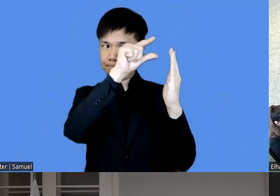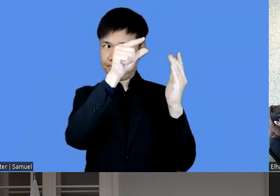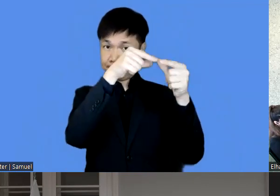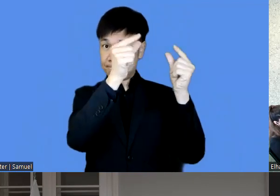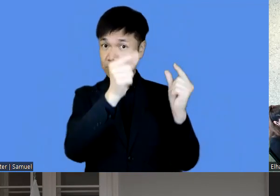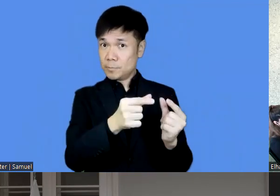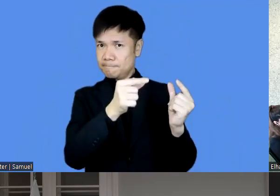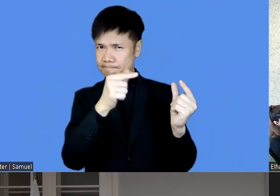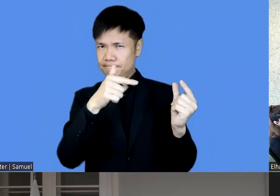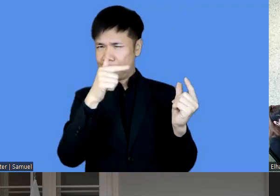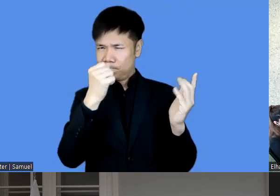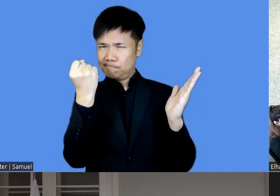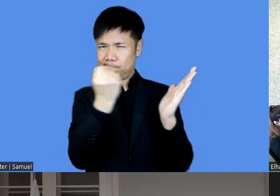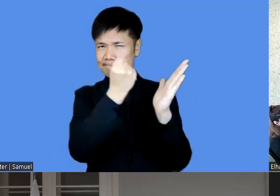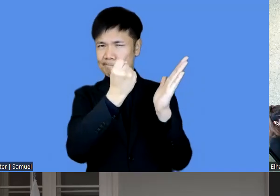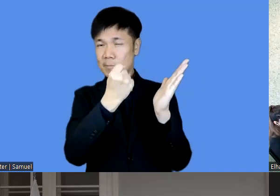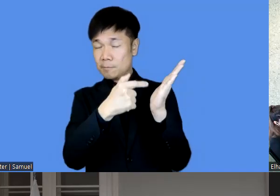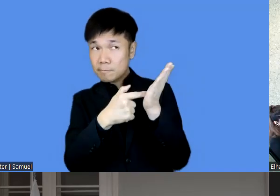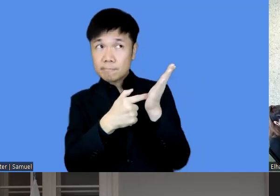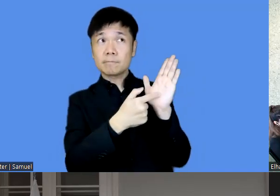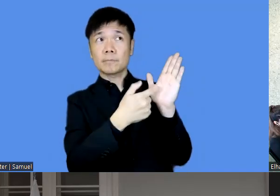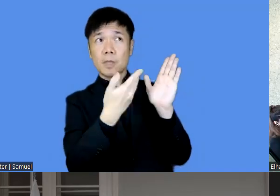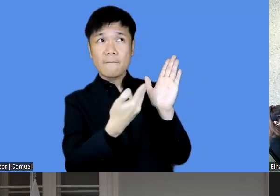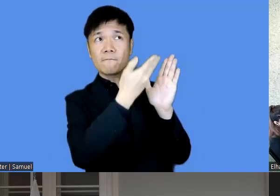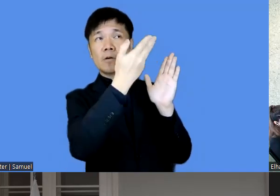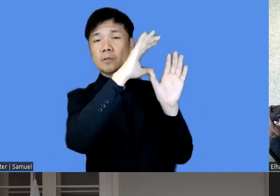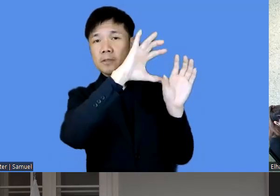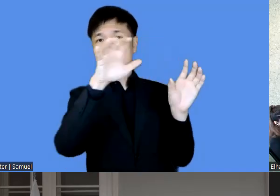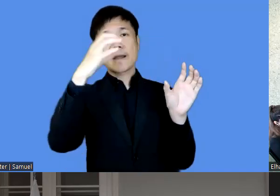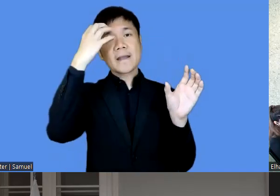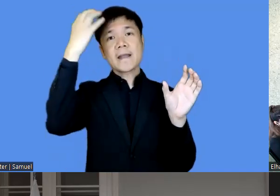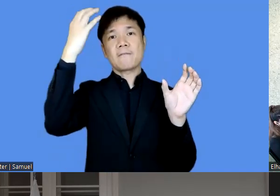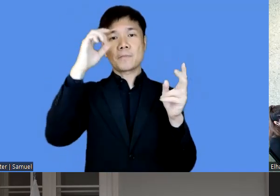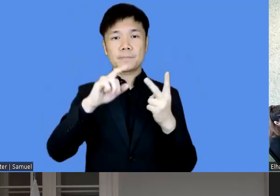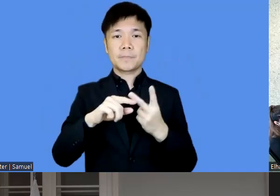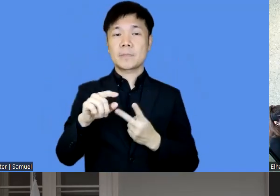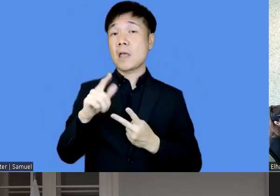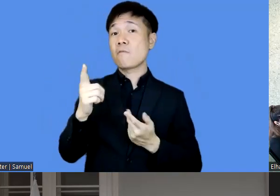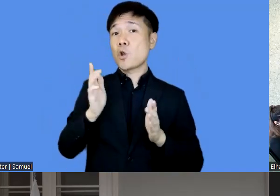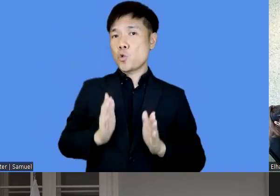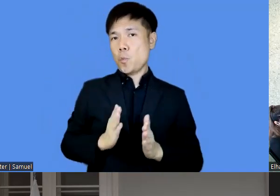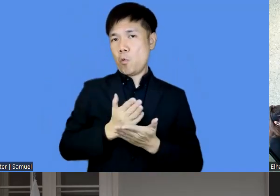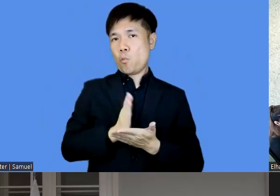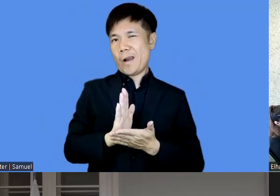For instance, within governments, MFA human rights sections could be usefully influenced,